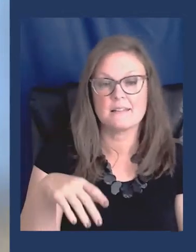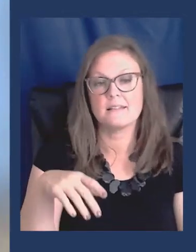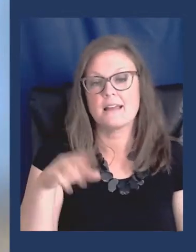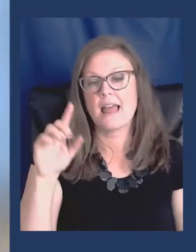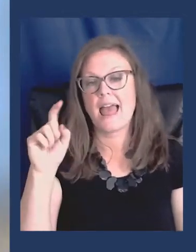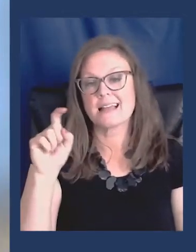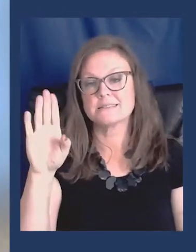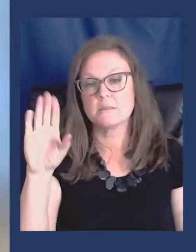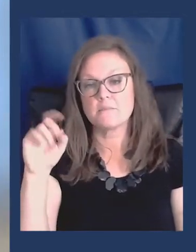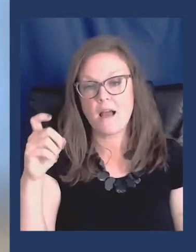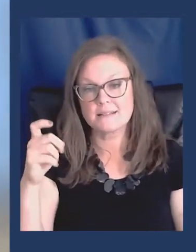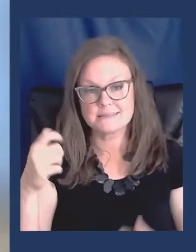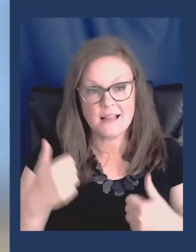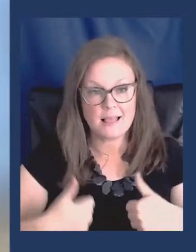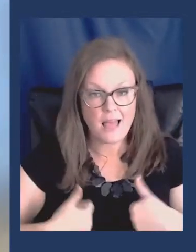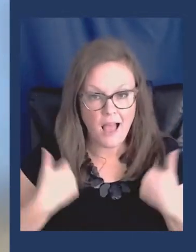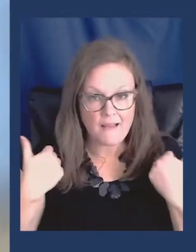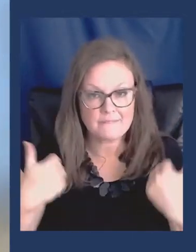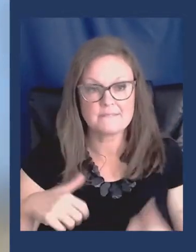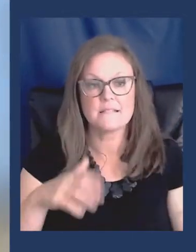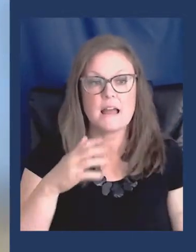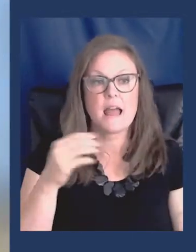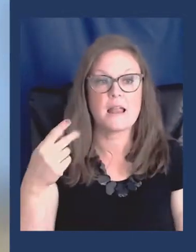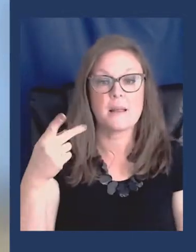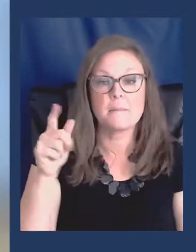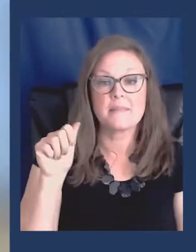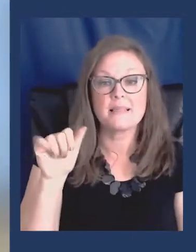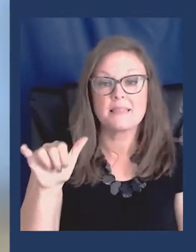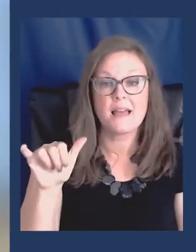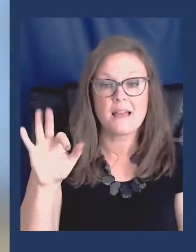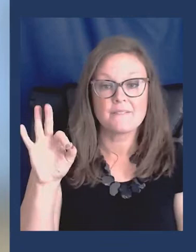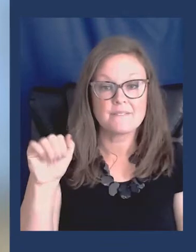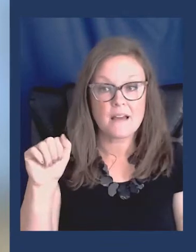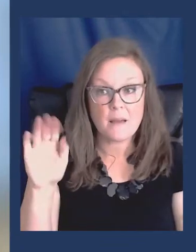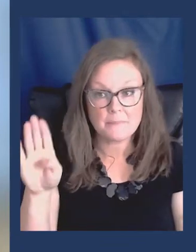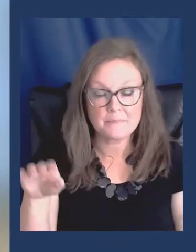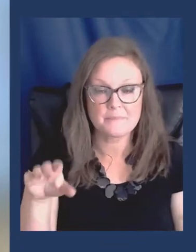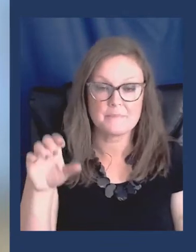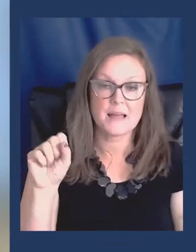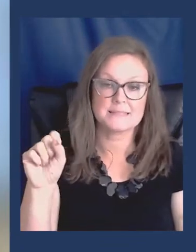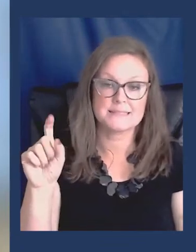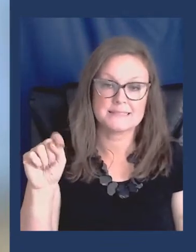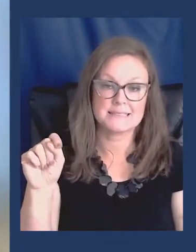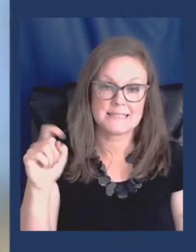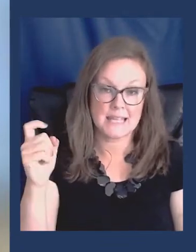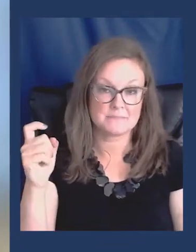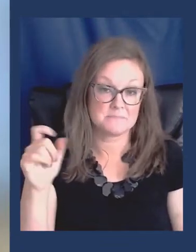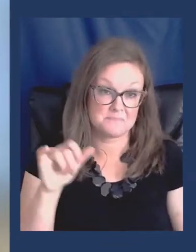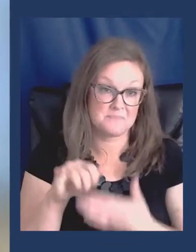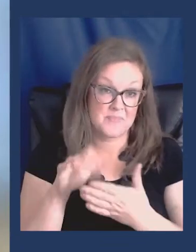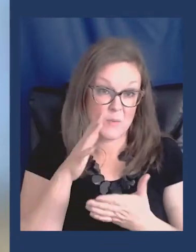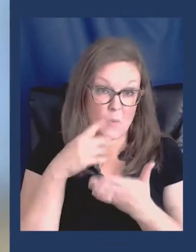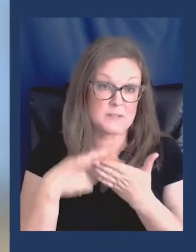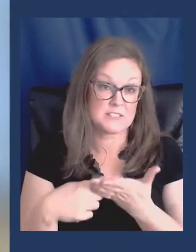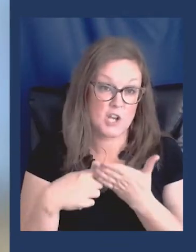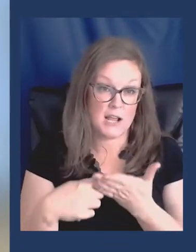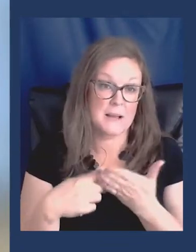and the PlayFab SDK, which we're going to talk about today. So let me get a screen up